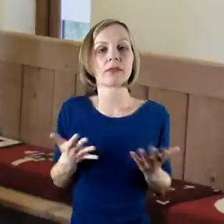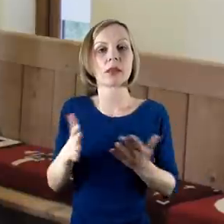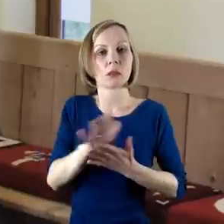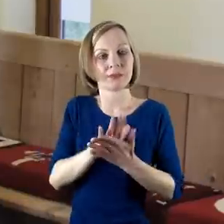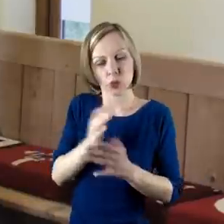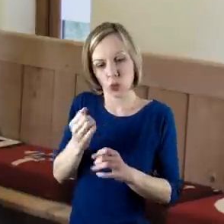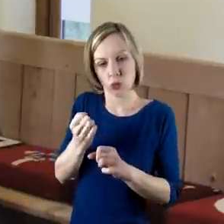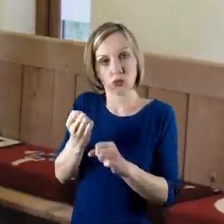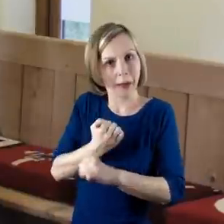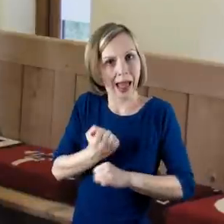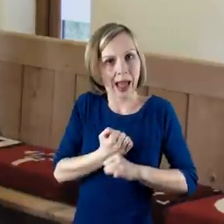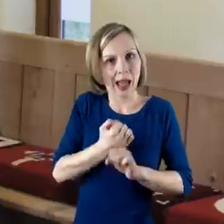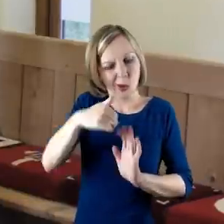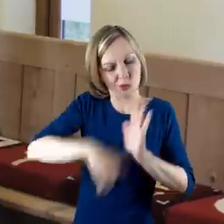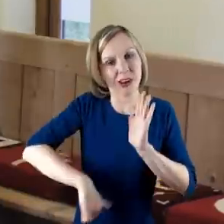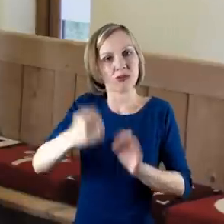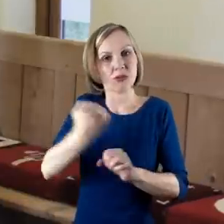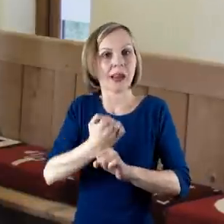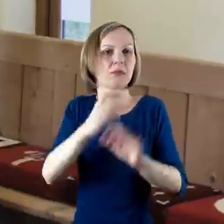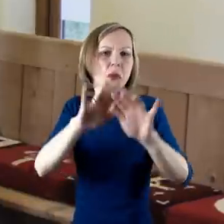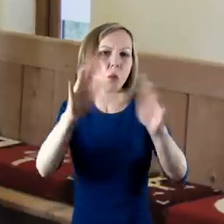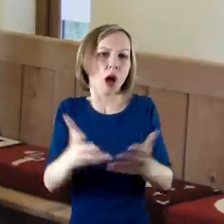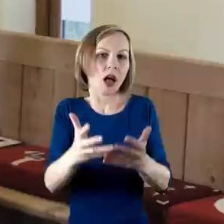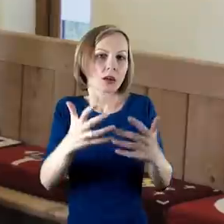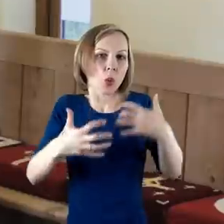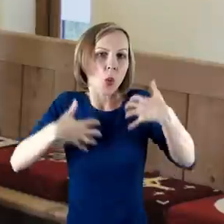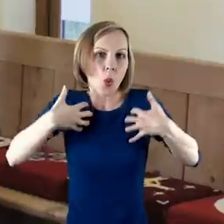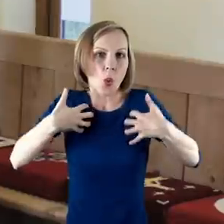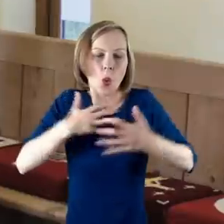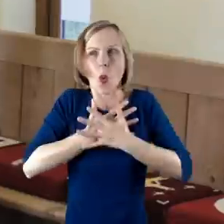I was on another world adventure, (ok so I might be a little bit obsessed with the world!)